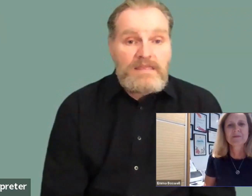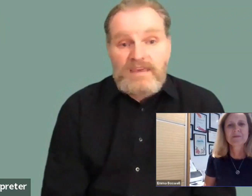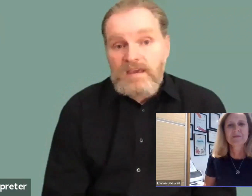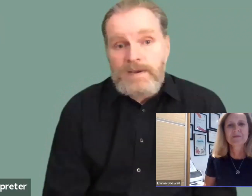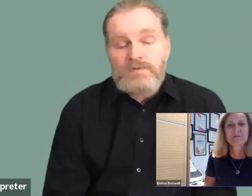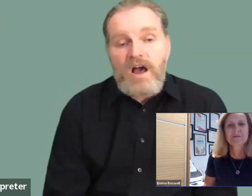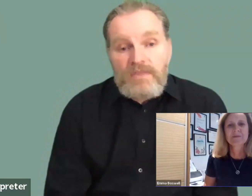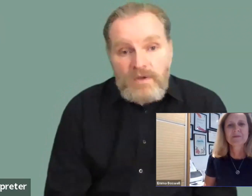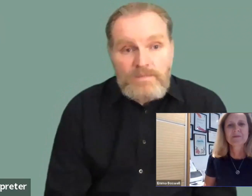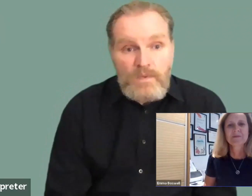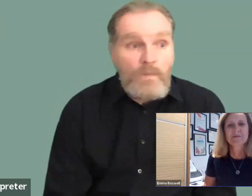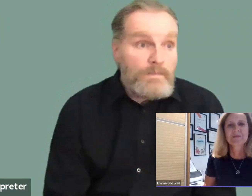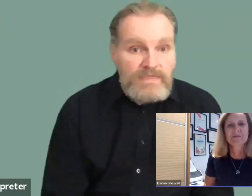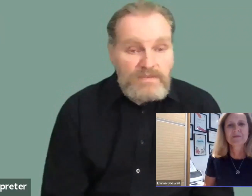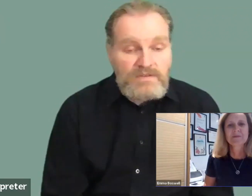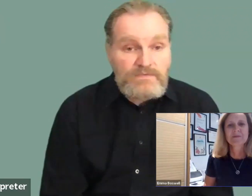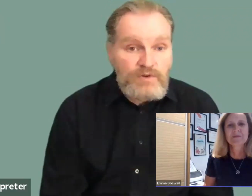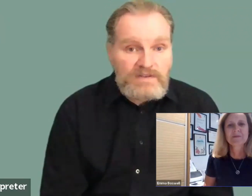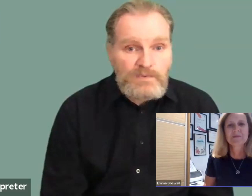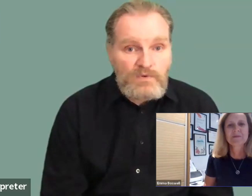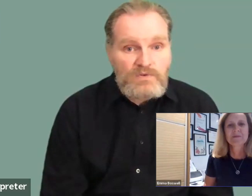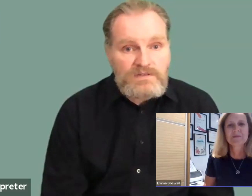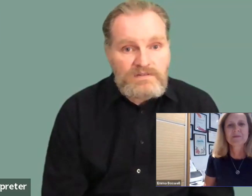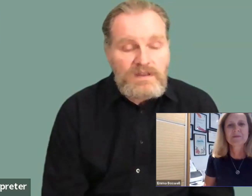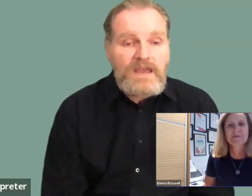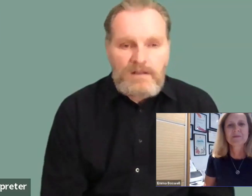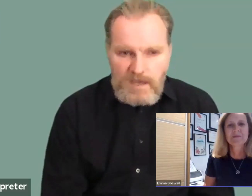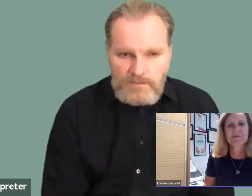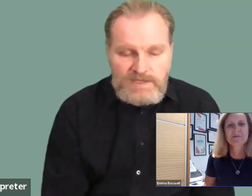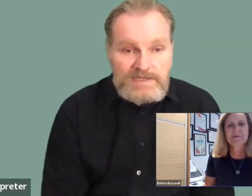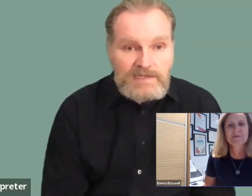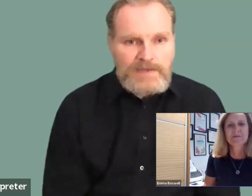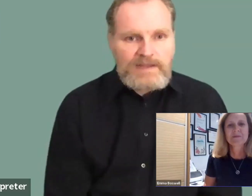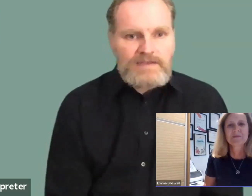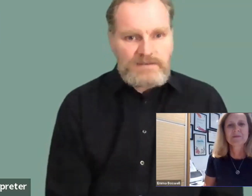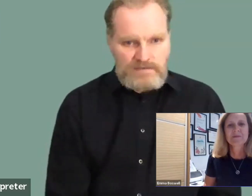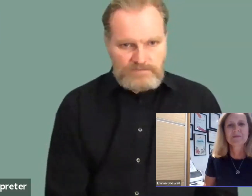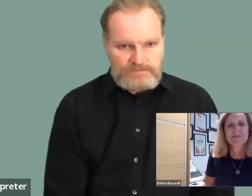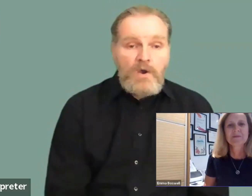thinking about other methods of transport, and I'll come to that a little bit later.